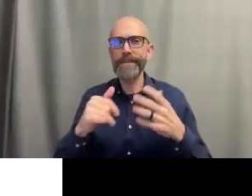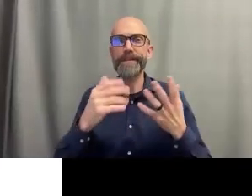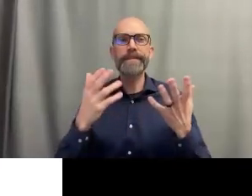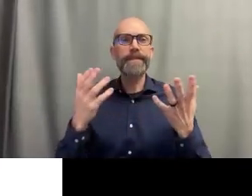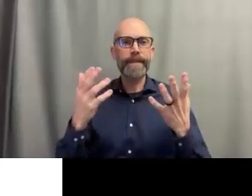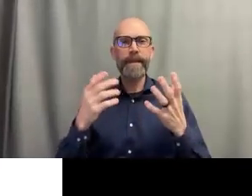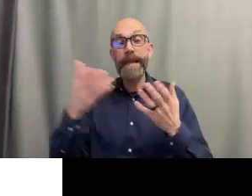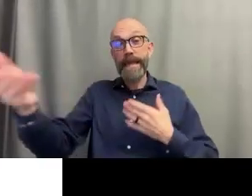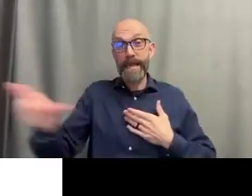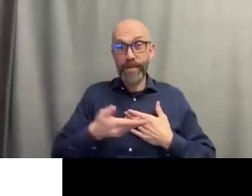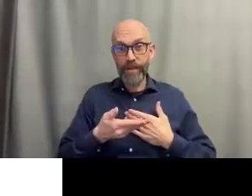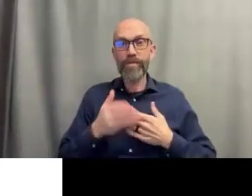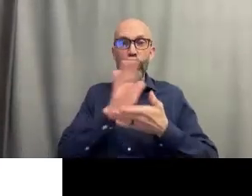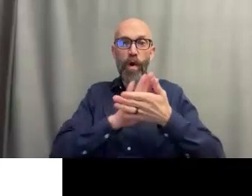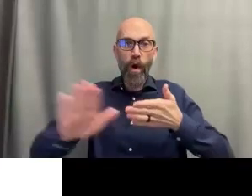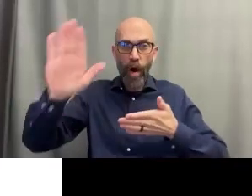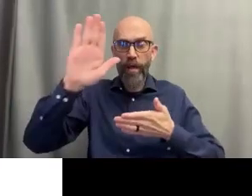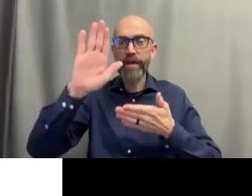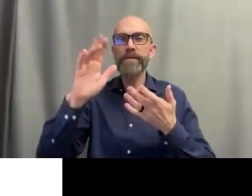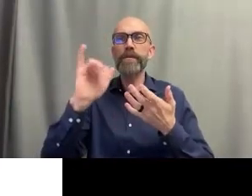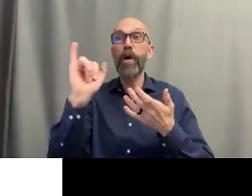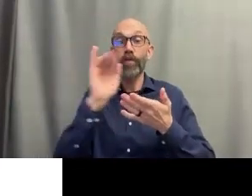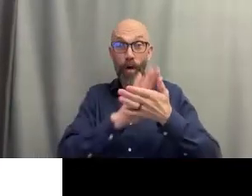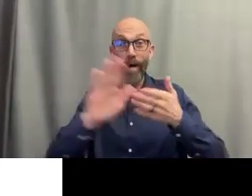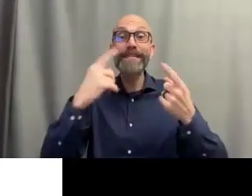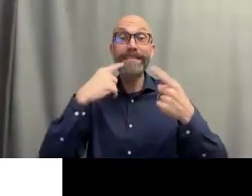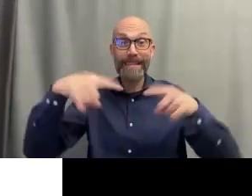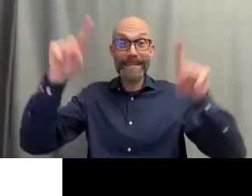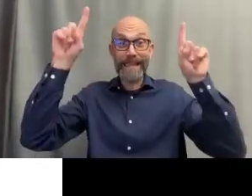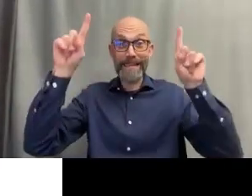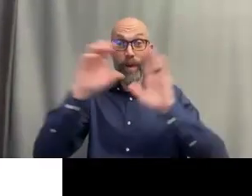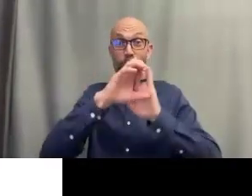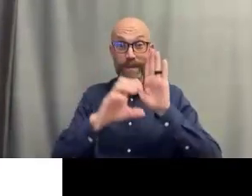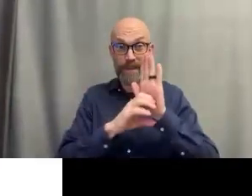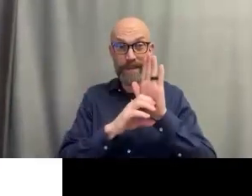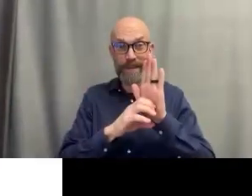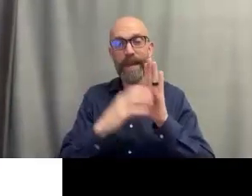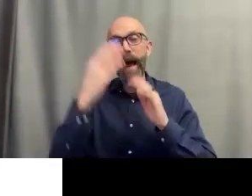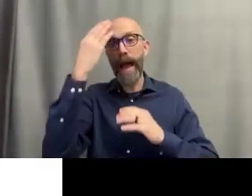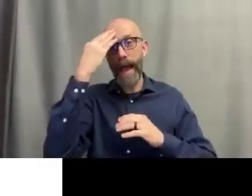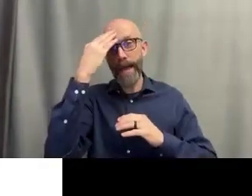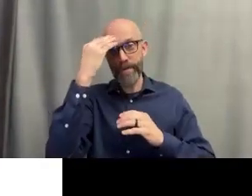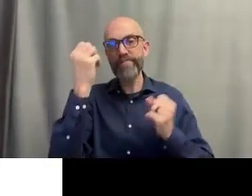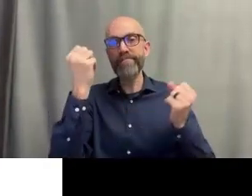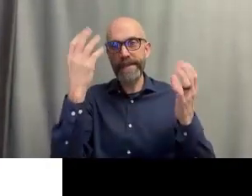introduction to college and college success courses as well. I know a lot of our faculty have remixed some of these,